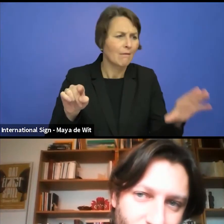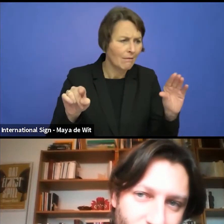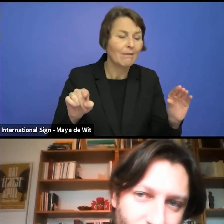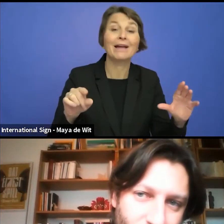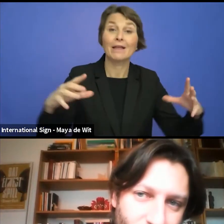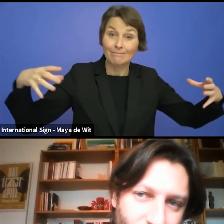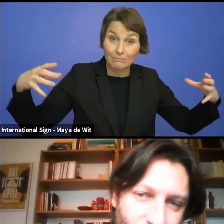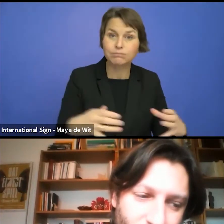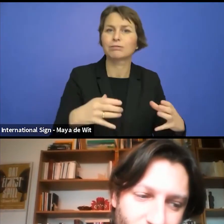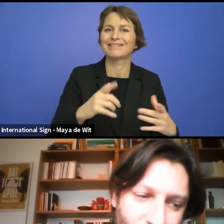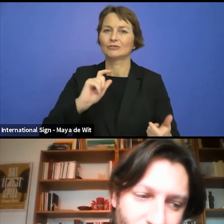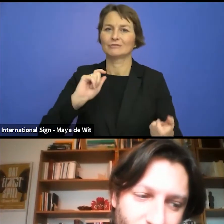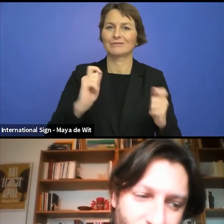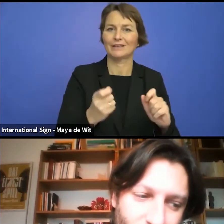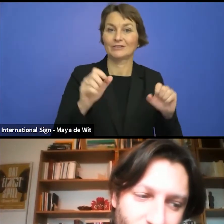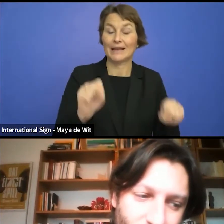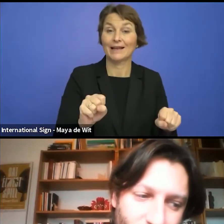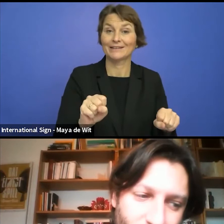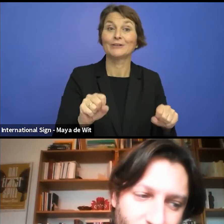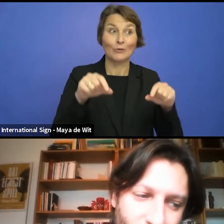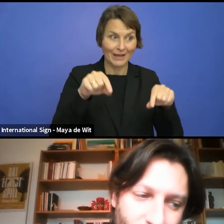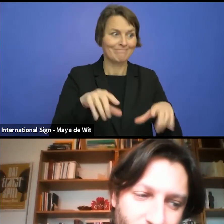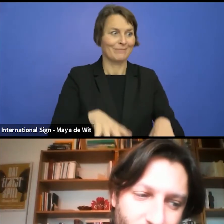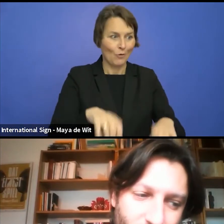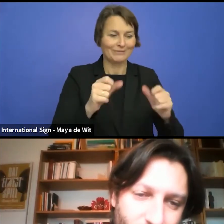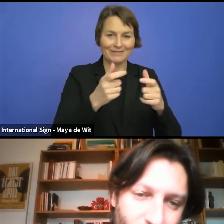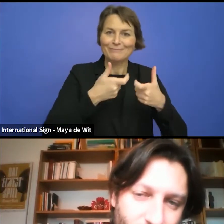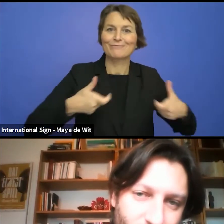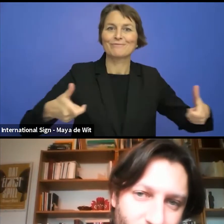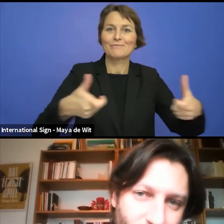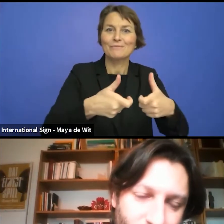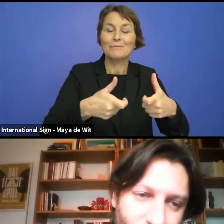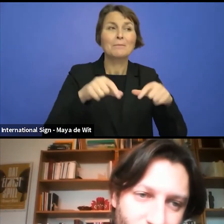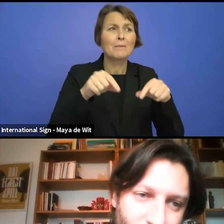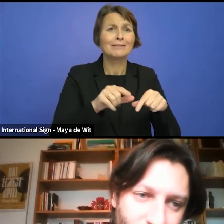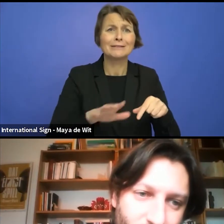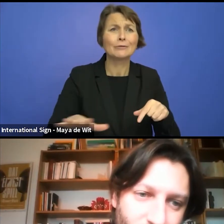this Forum in the moment when all the theaters and performing art venues around Europe were in the